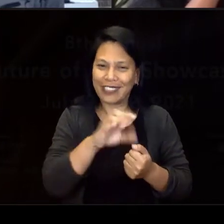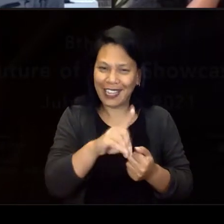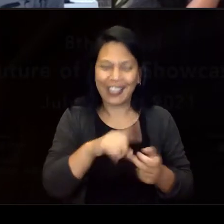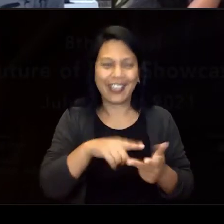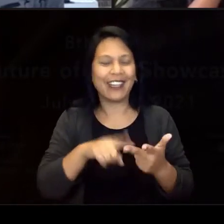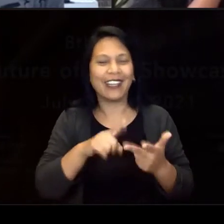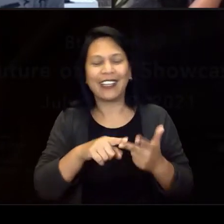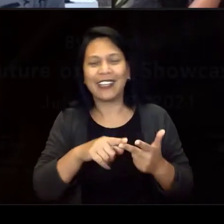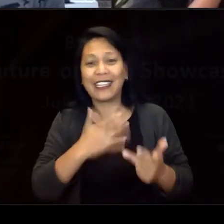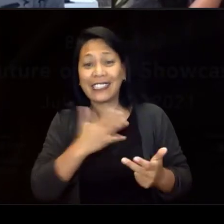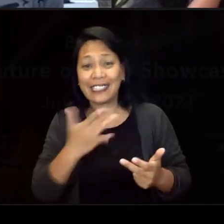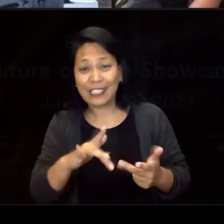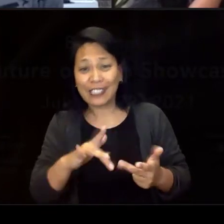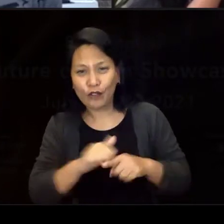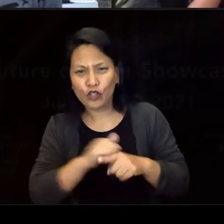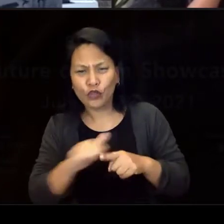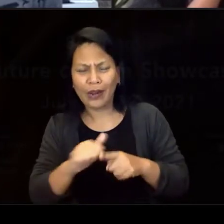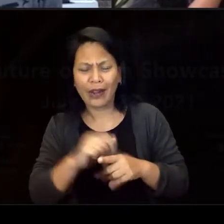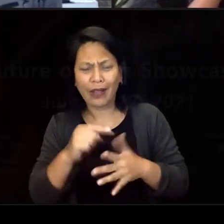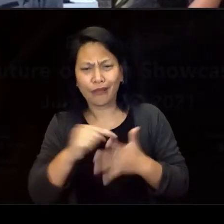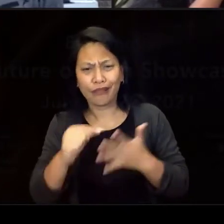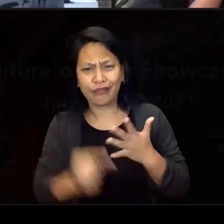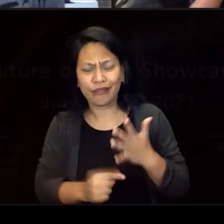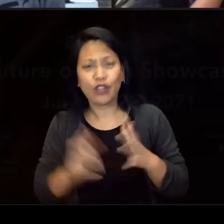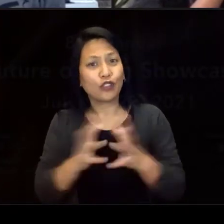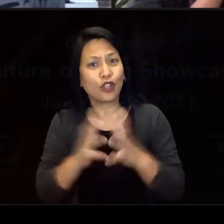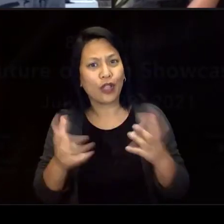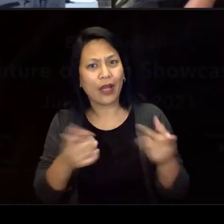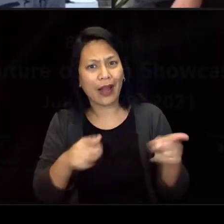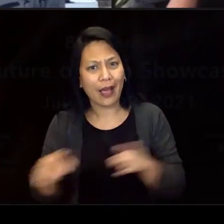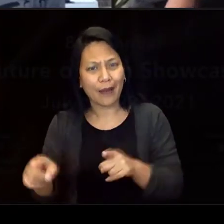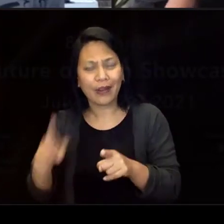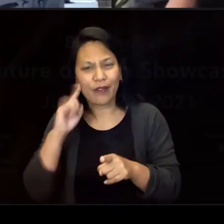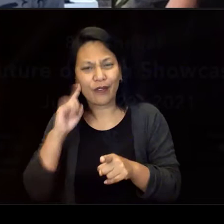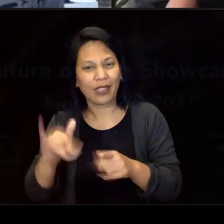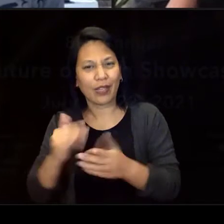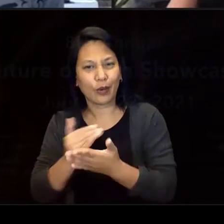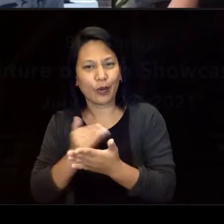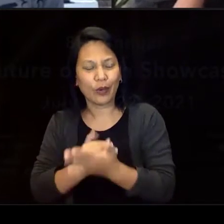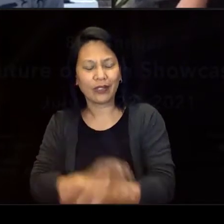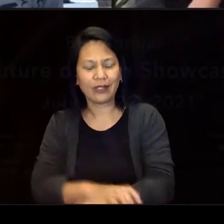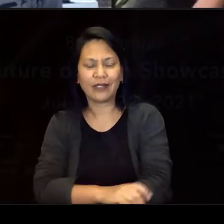eah, there's a lot, there's a lot going on in this course and then the training to make sure that